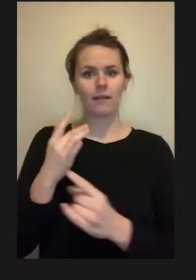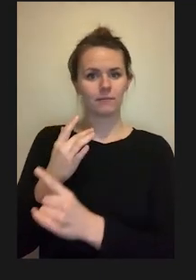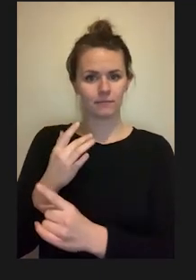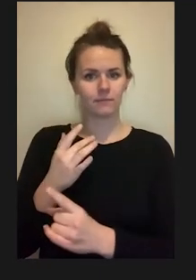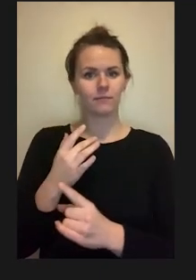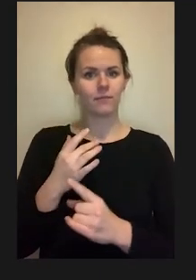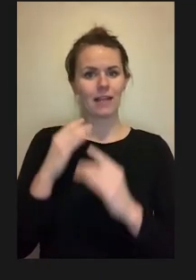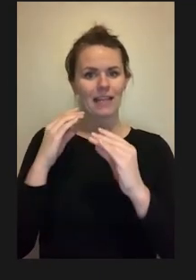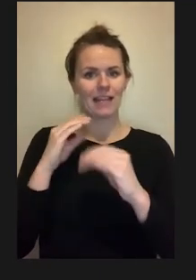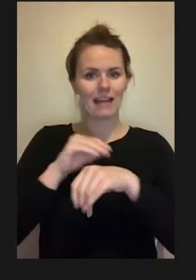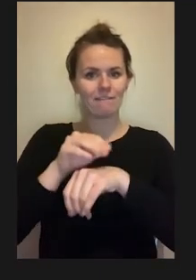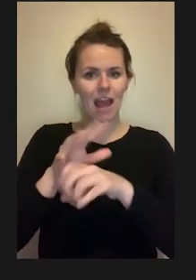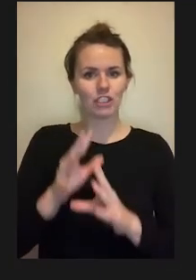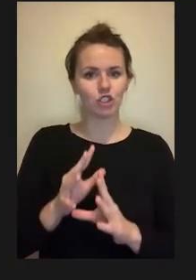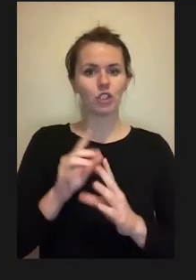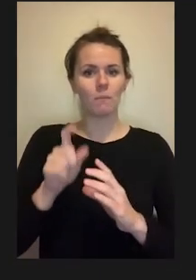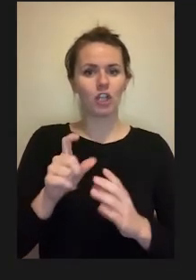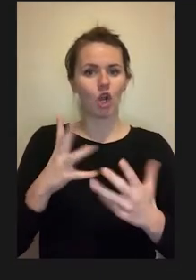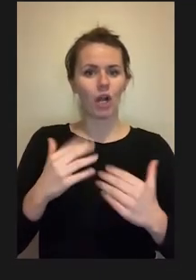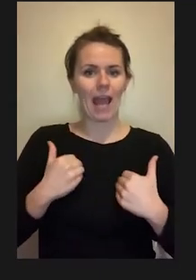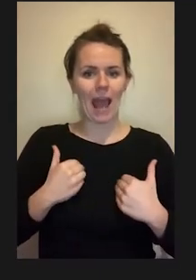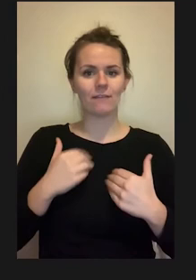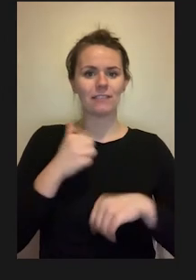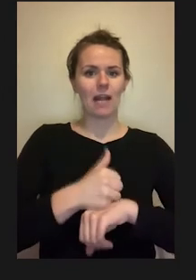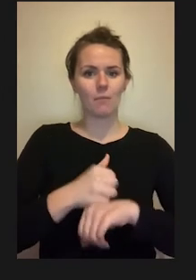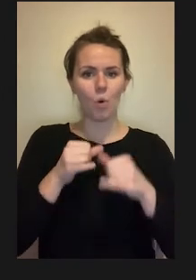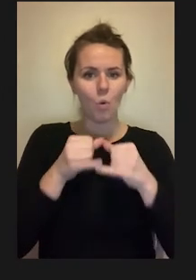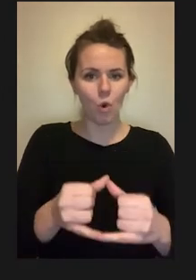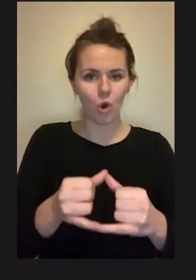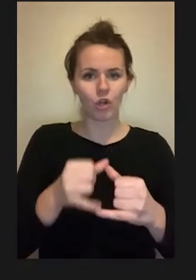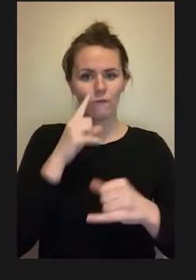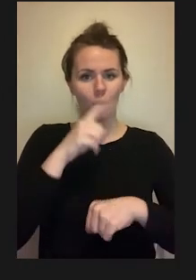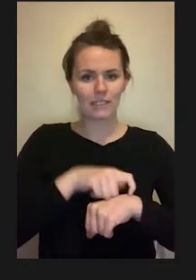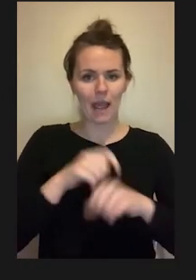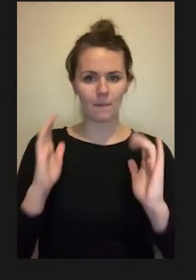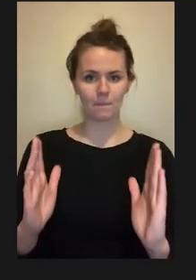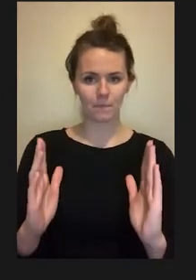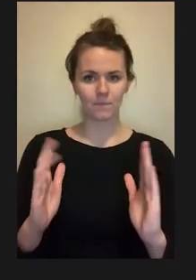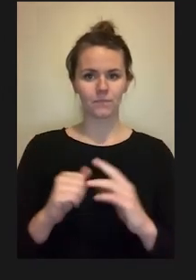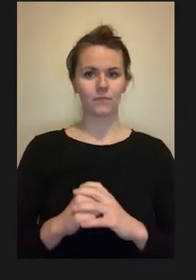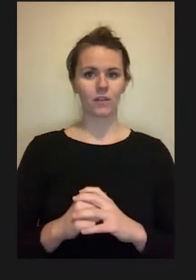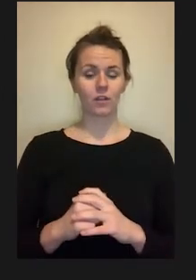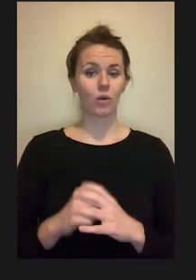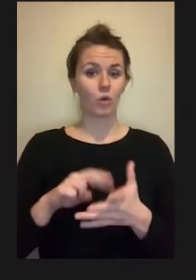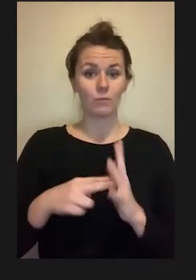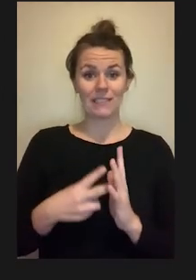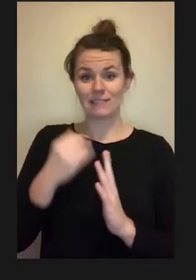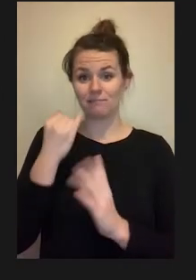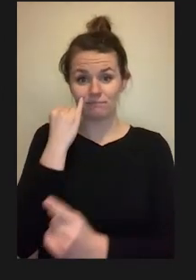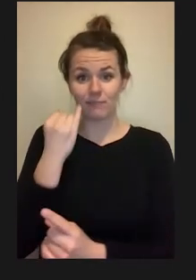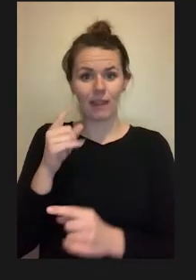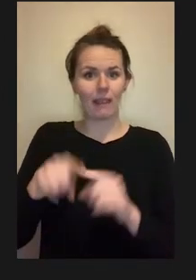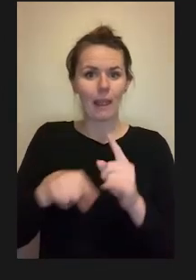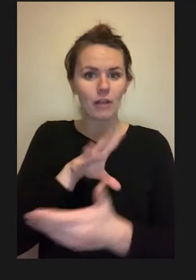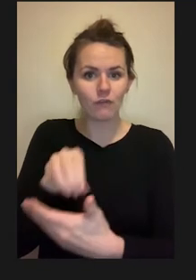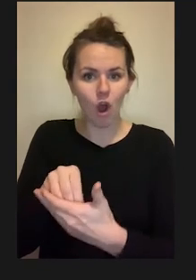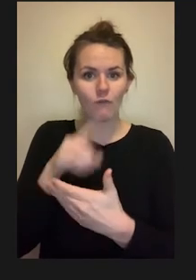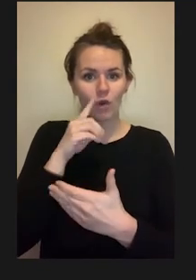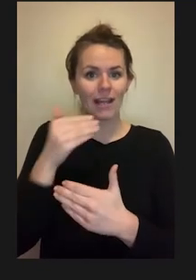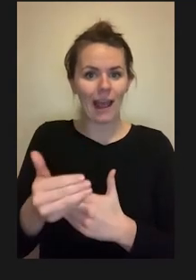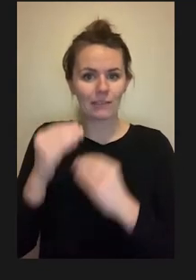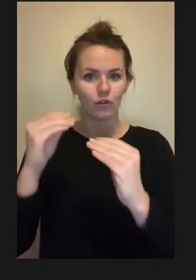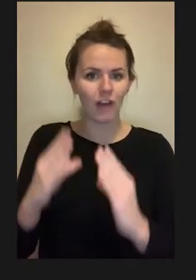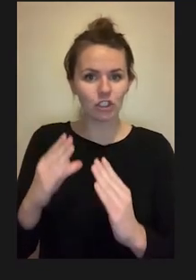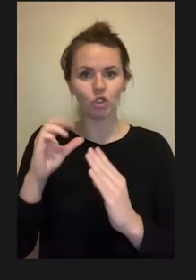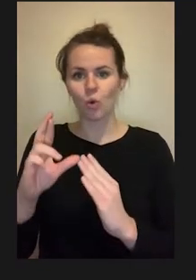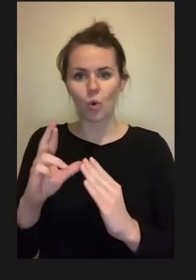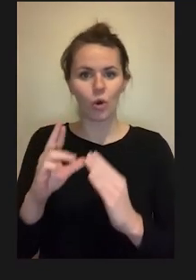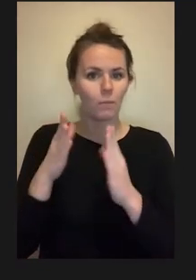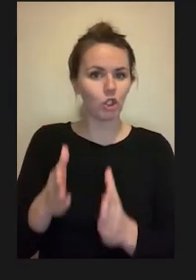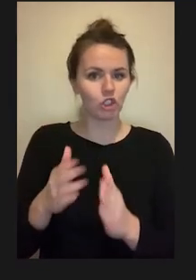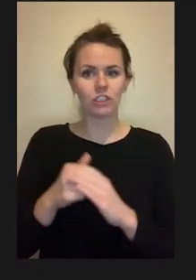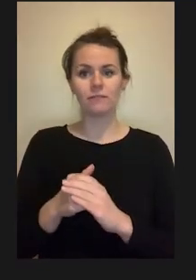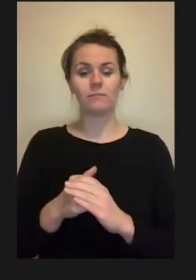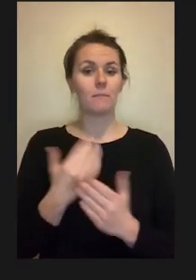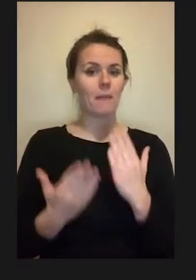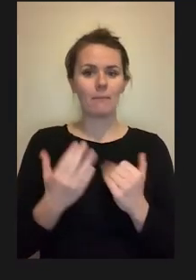an award. So they can't anticipate if the next one will come or if the length of an award